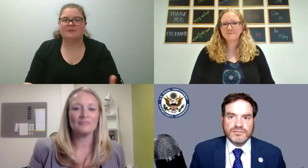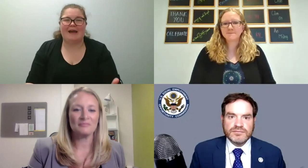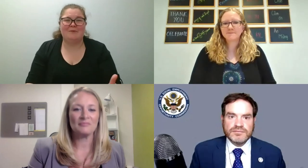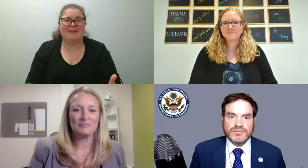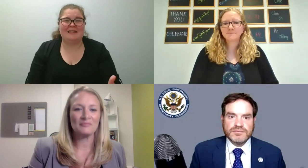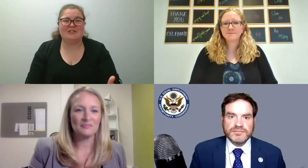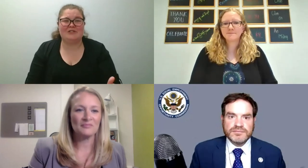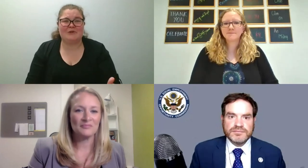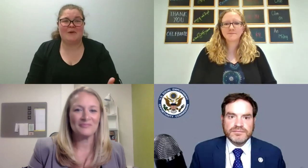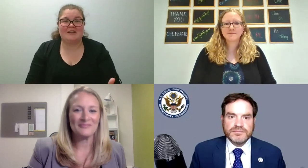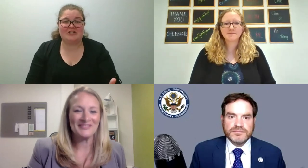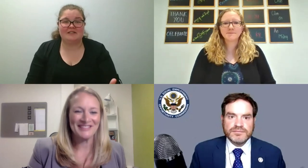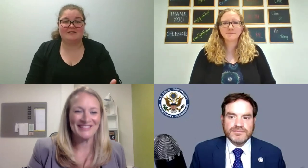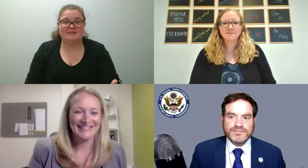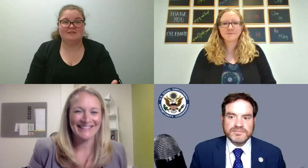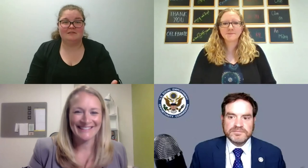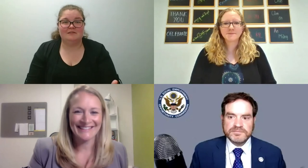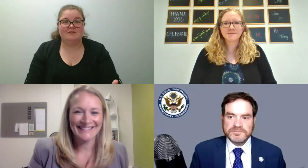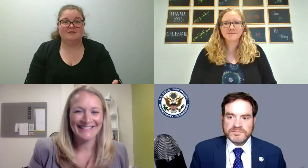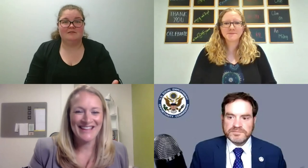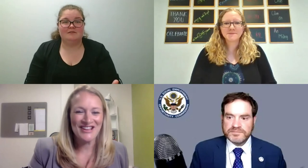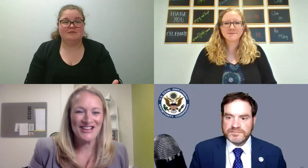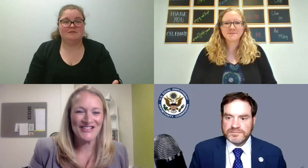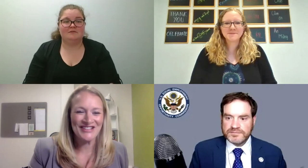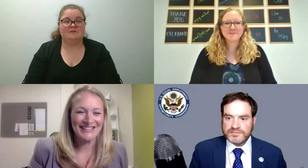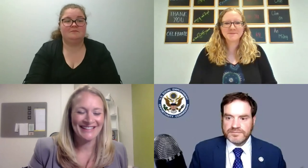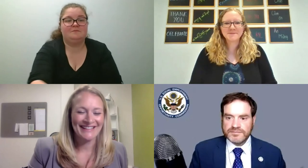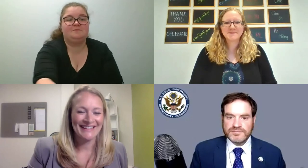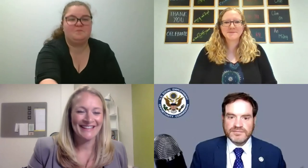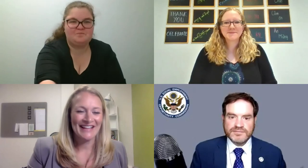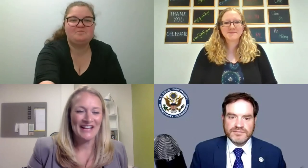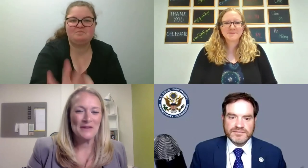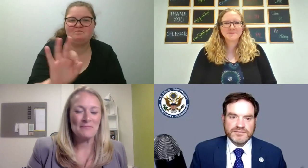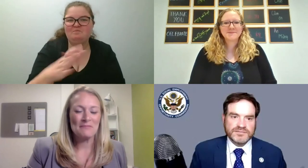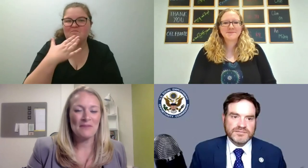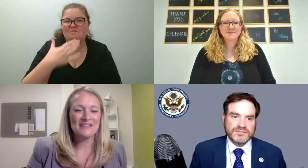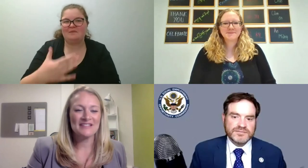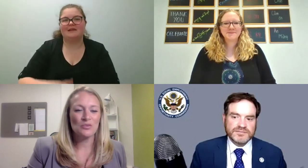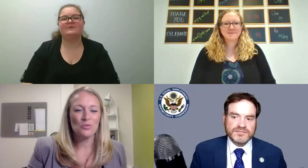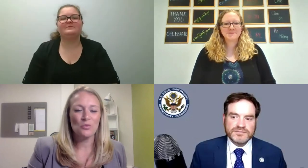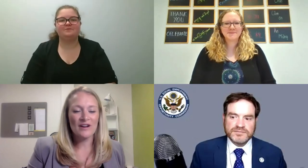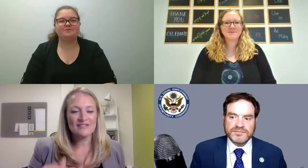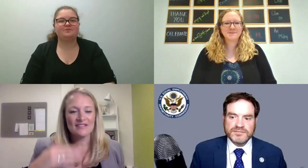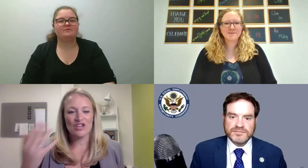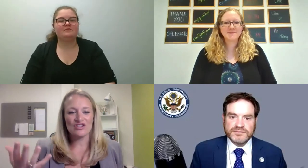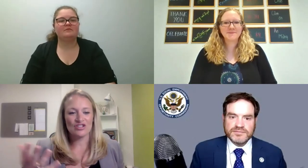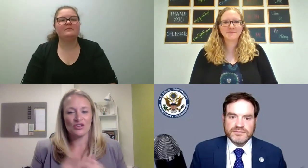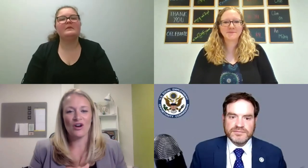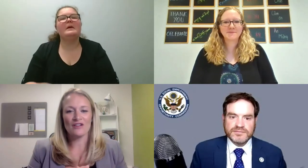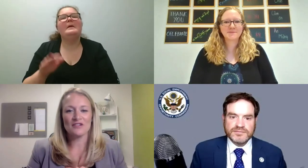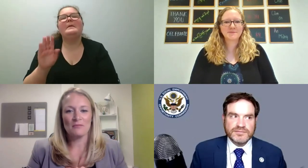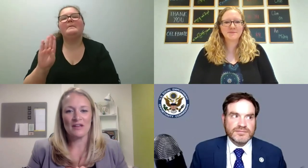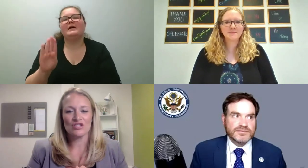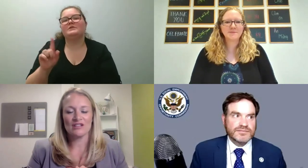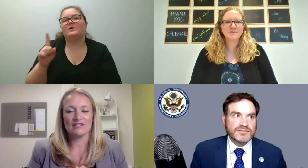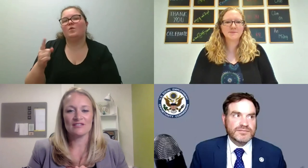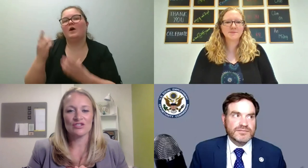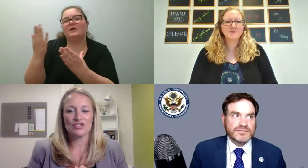So I hope that answers your question. Thank you. Betsy, one suggestion you also mentioned